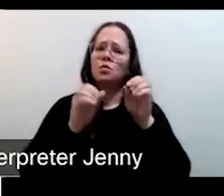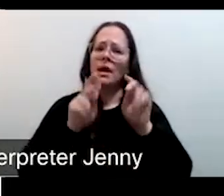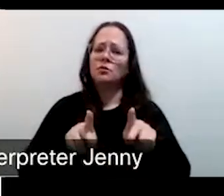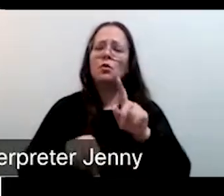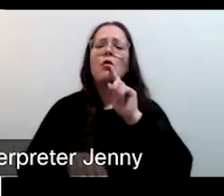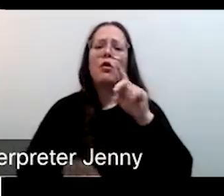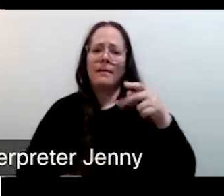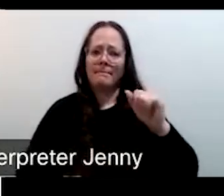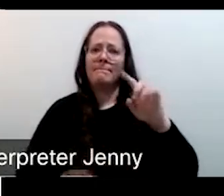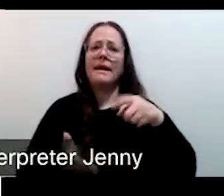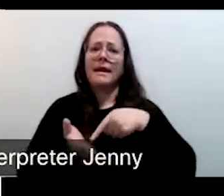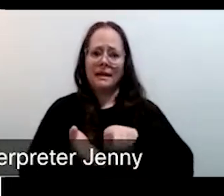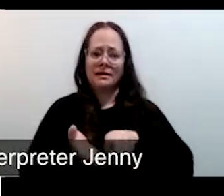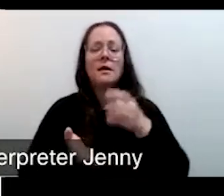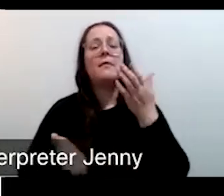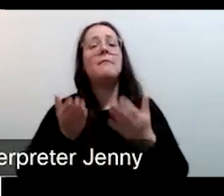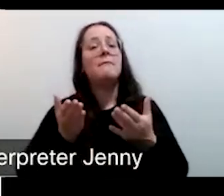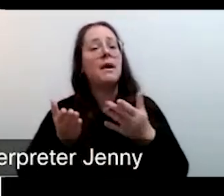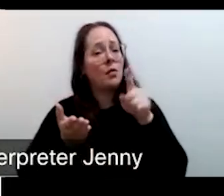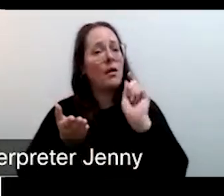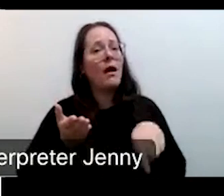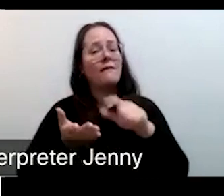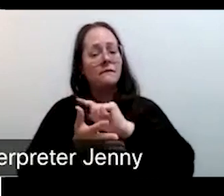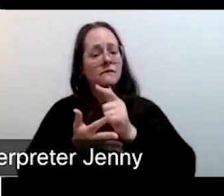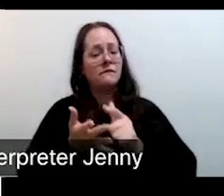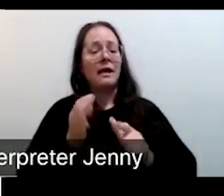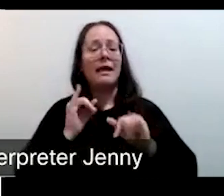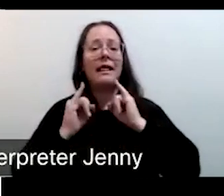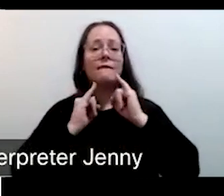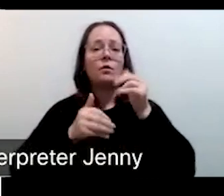You may be asked to go through an interview process before receiving a job offer.